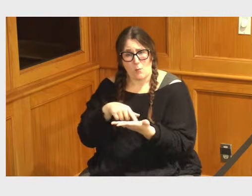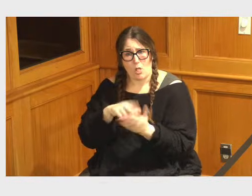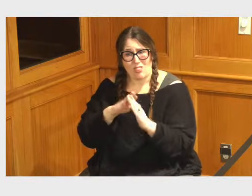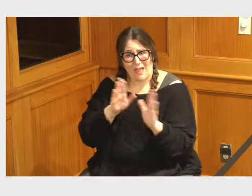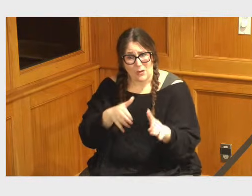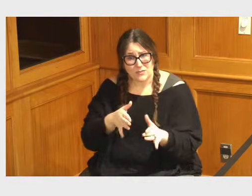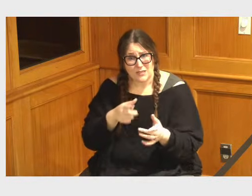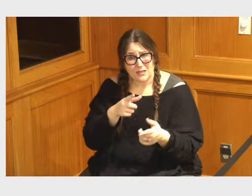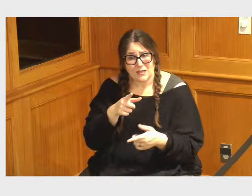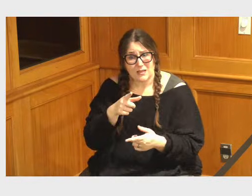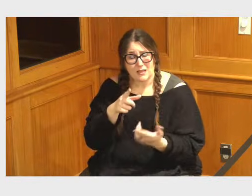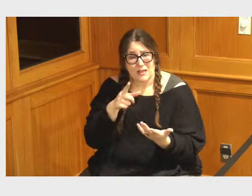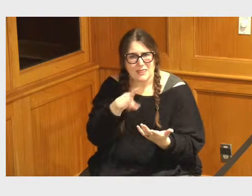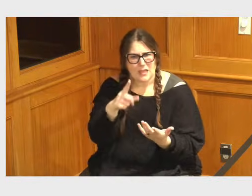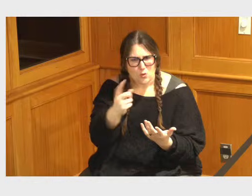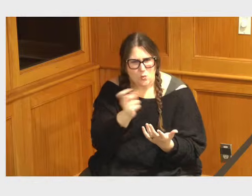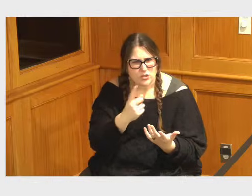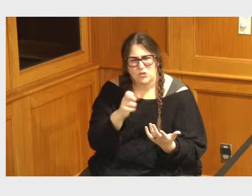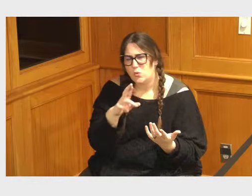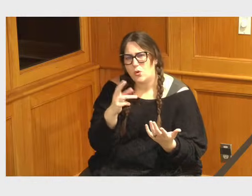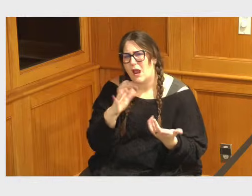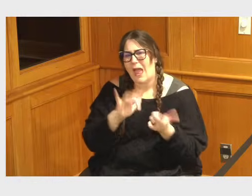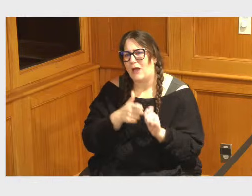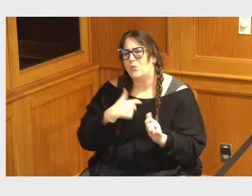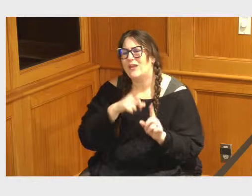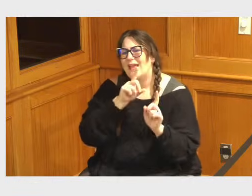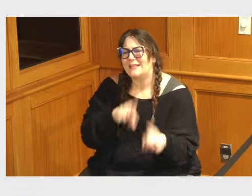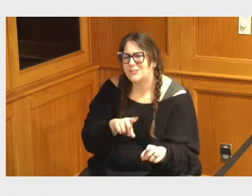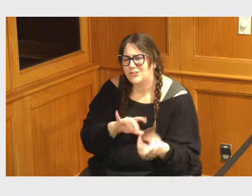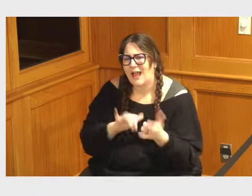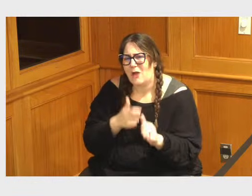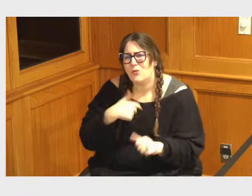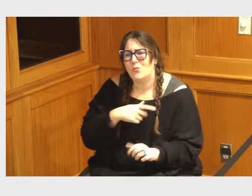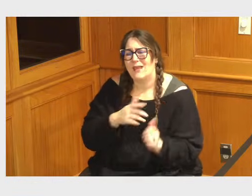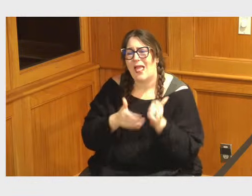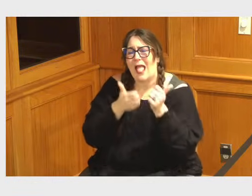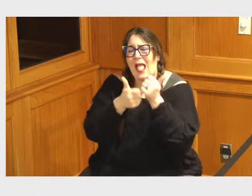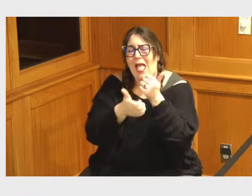or if they have questions, how do we answer those questions? How do we help them identify what they